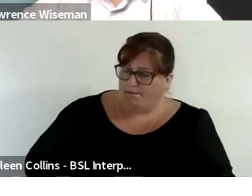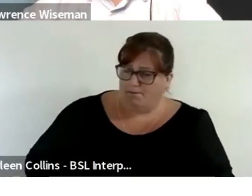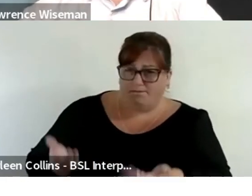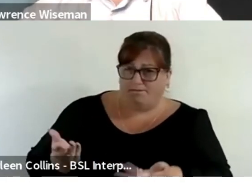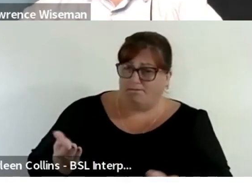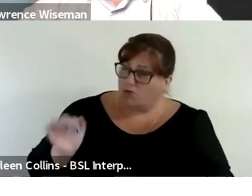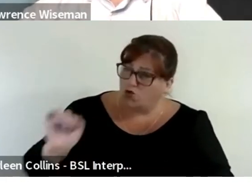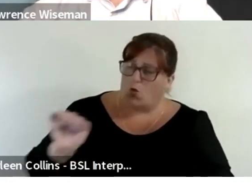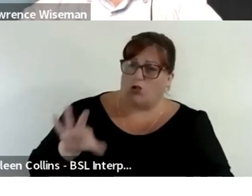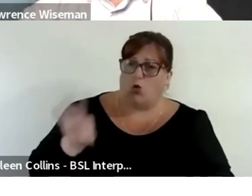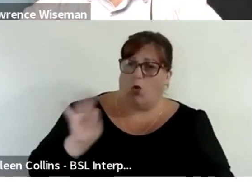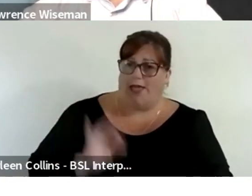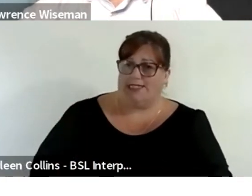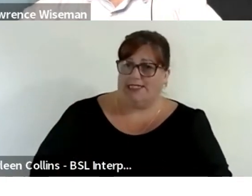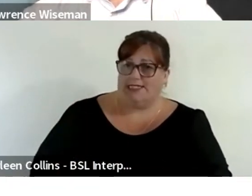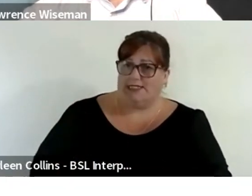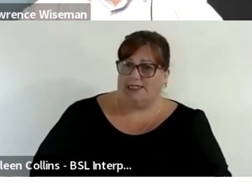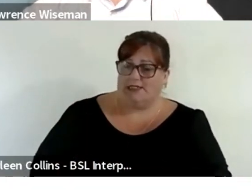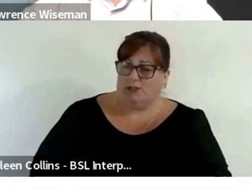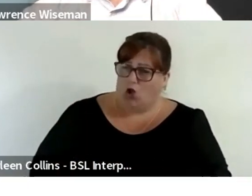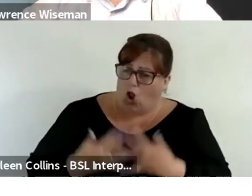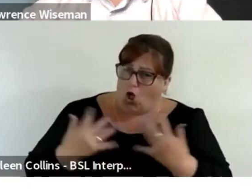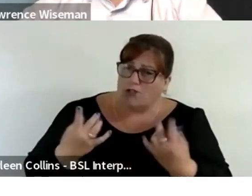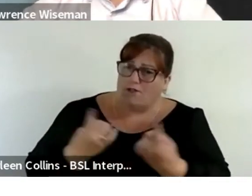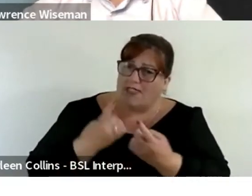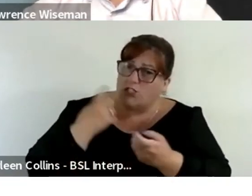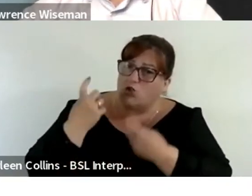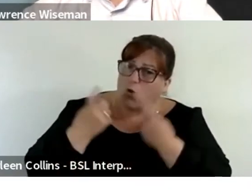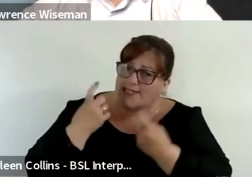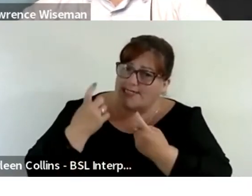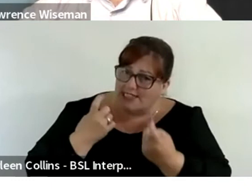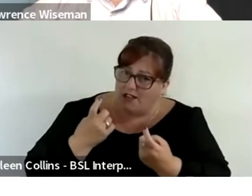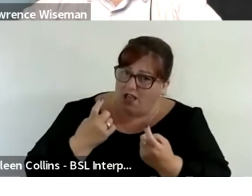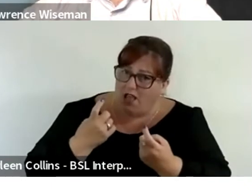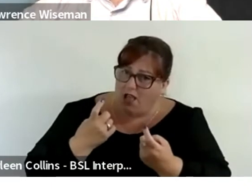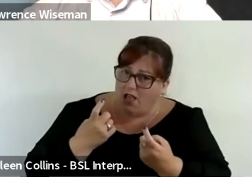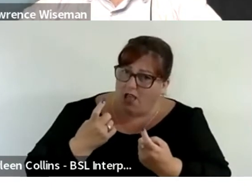One of the elements to consider, I think, is - if you feel you need to